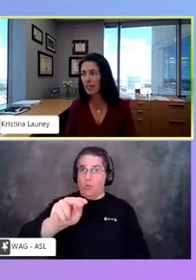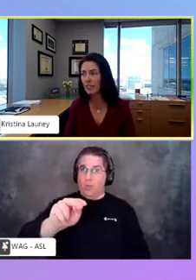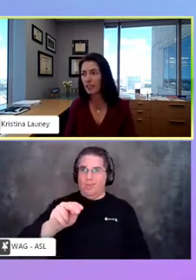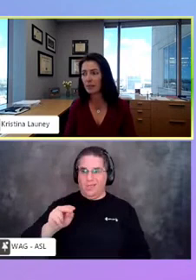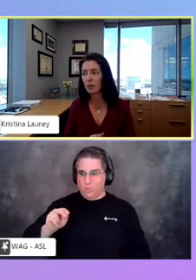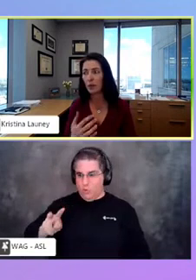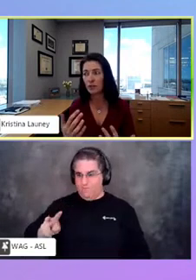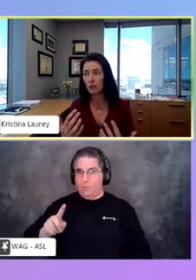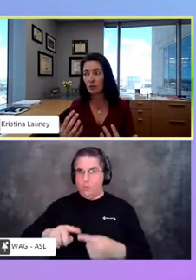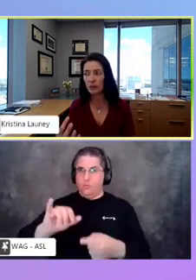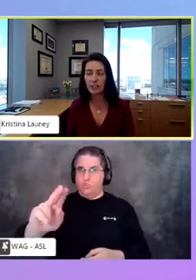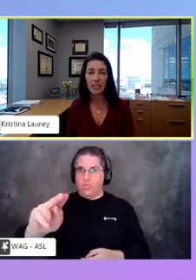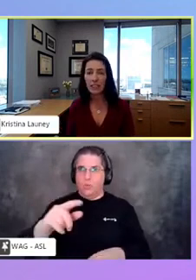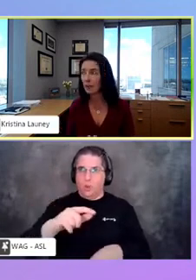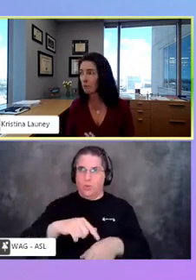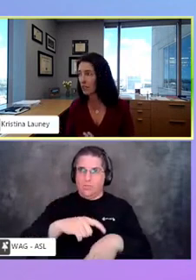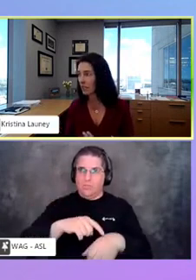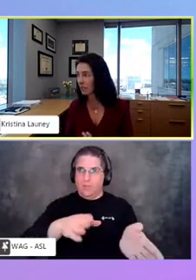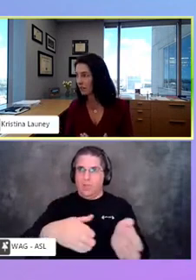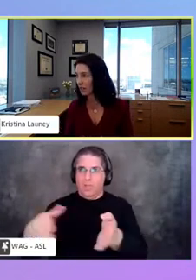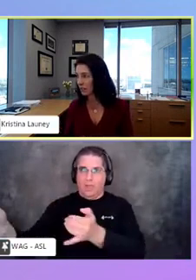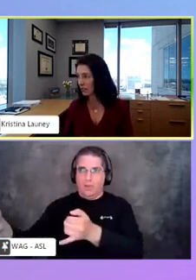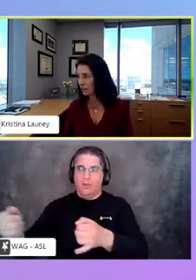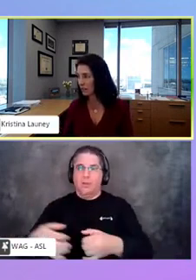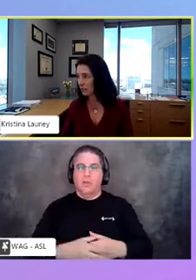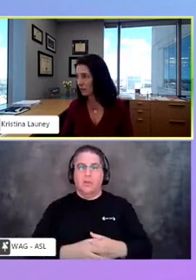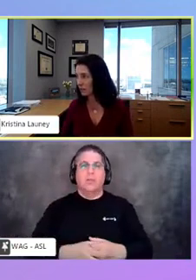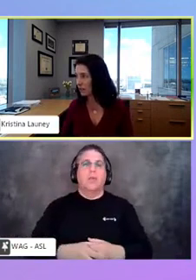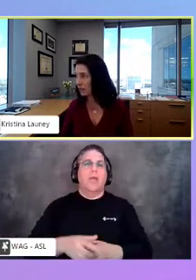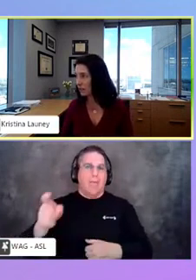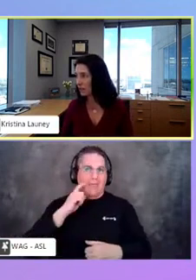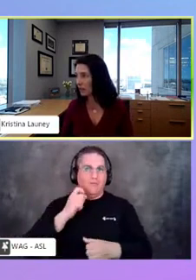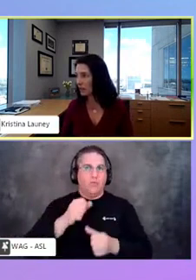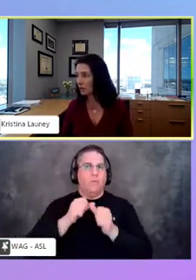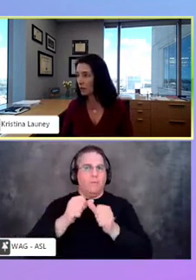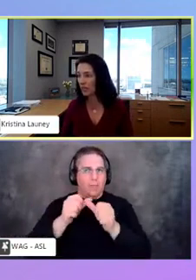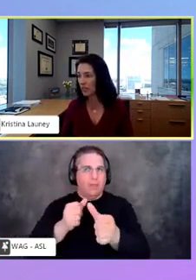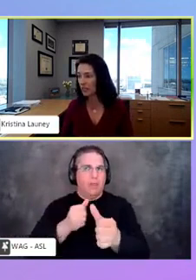by visually impaired individuals in relatively